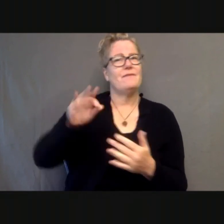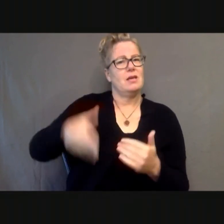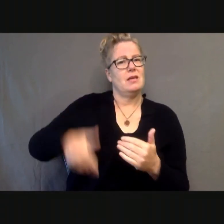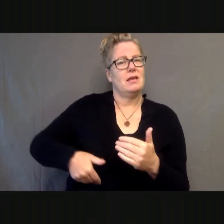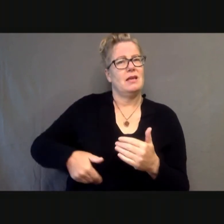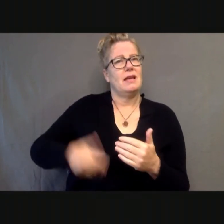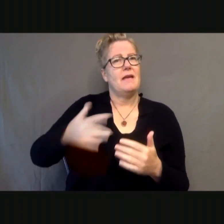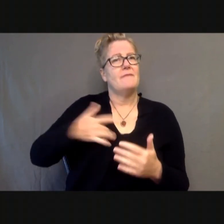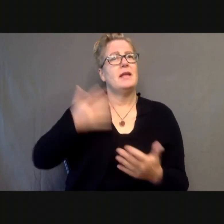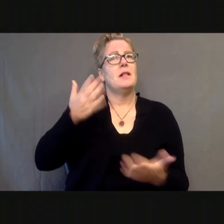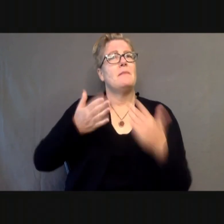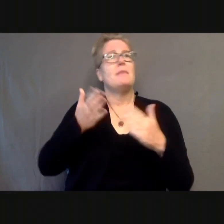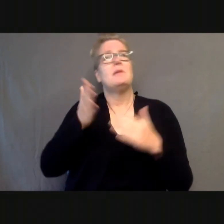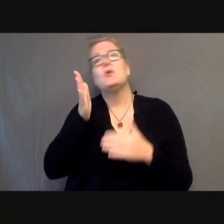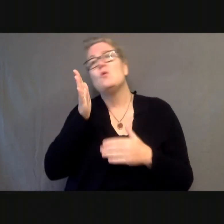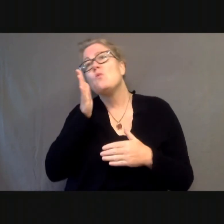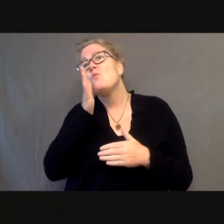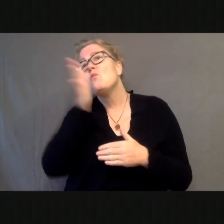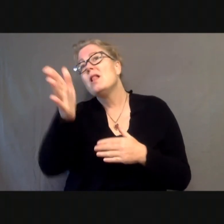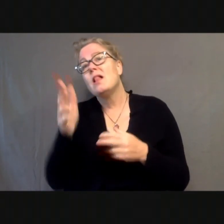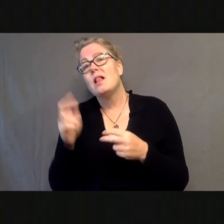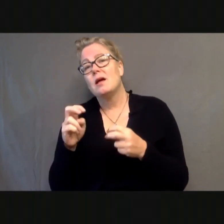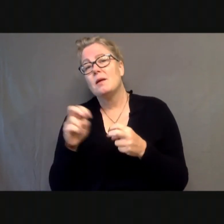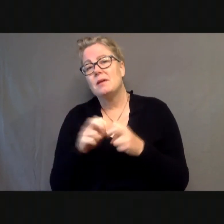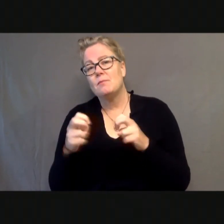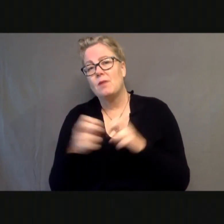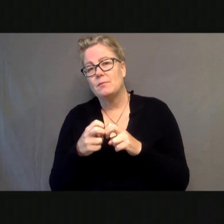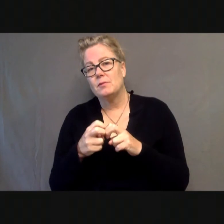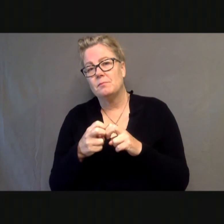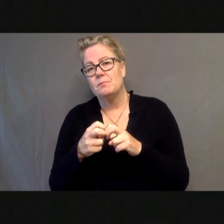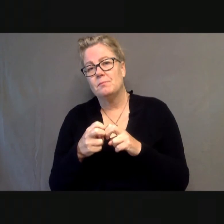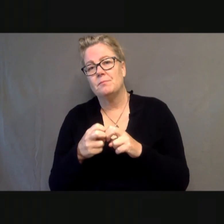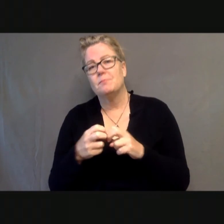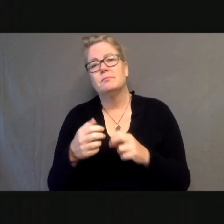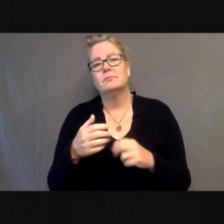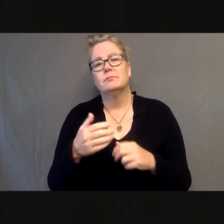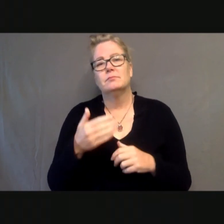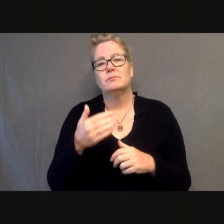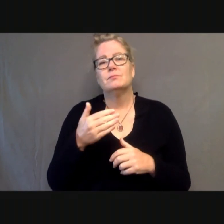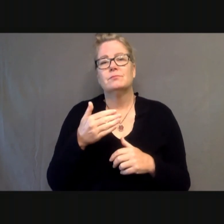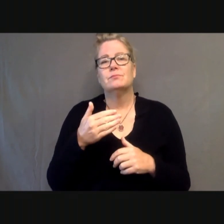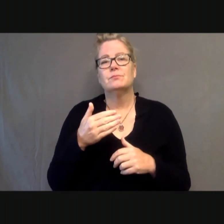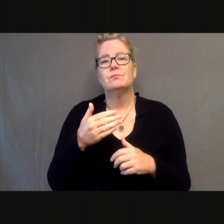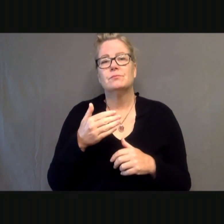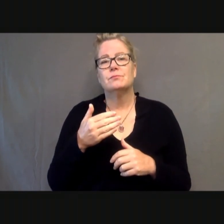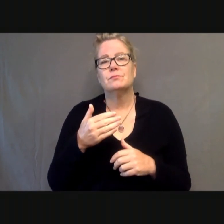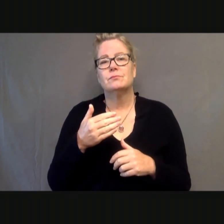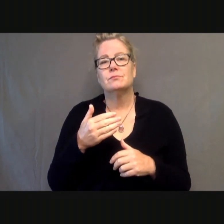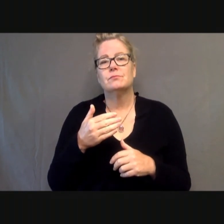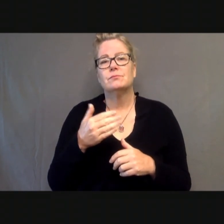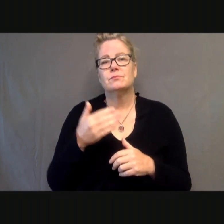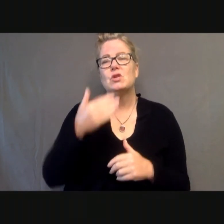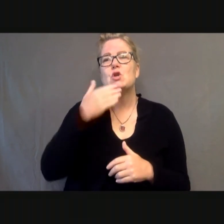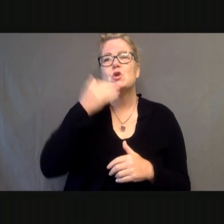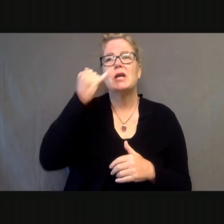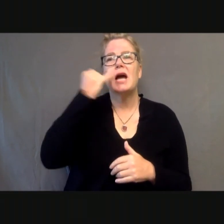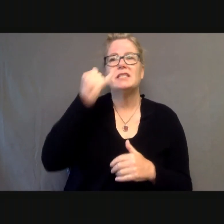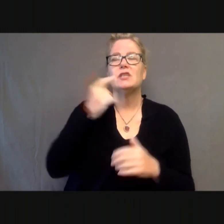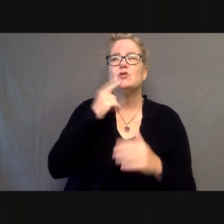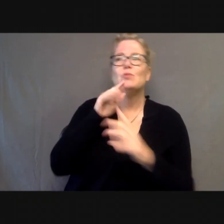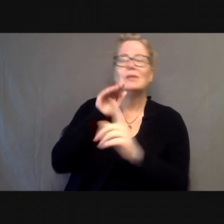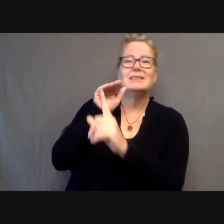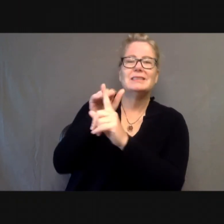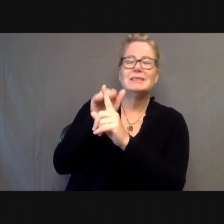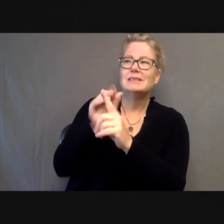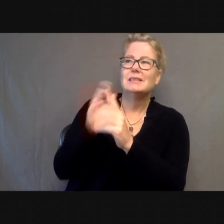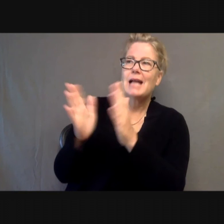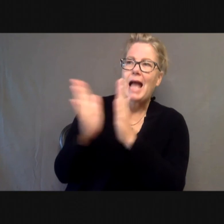reach out and have them say, okay, well, this is a non-issue and then let it go on and on.